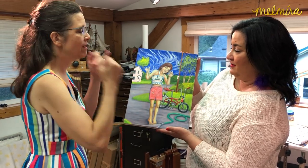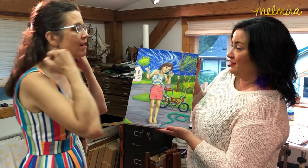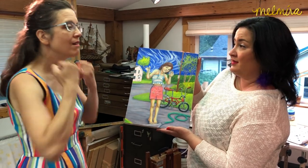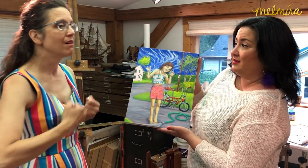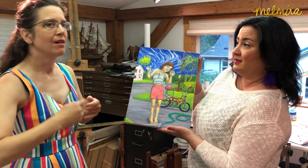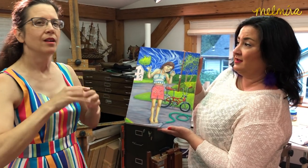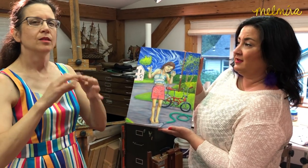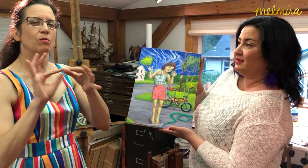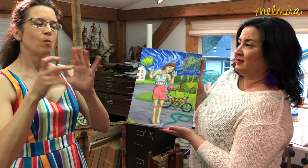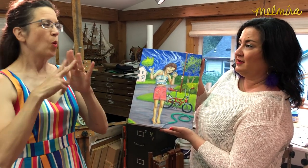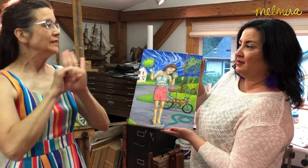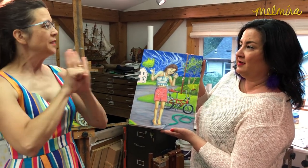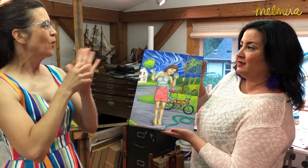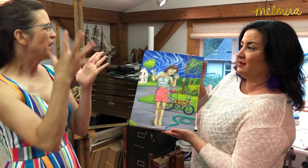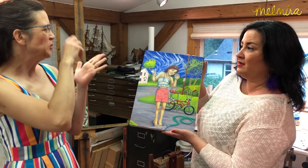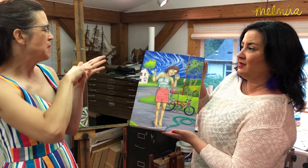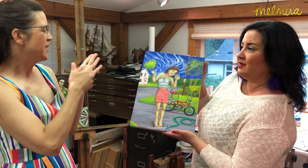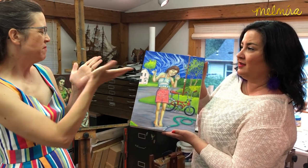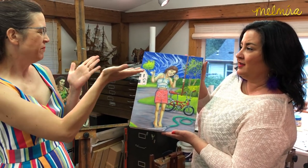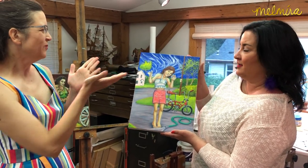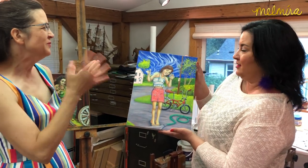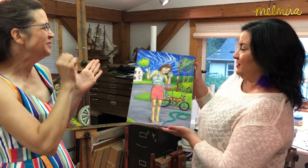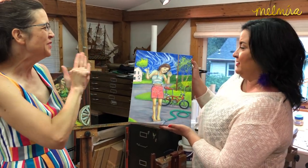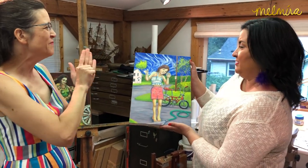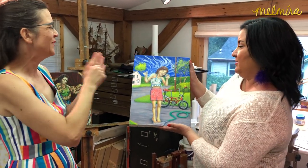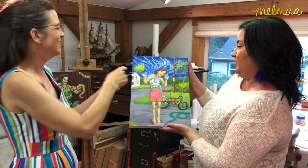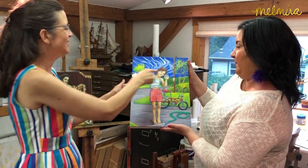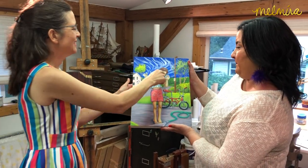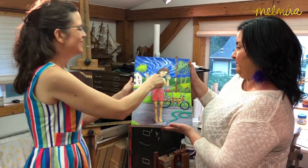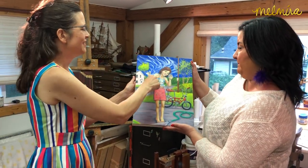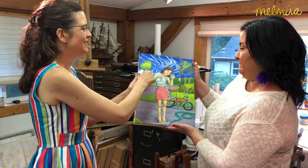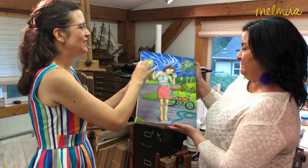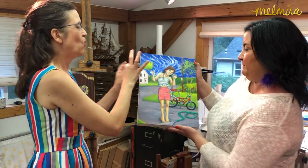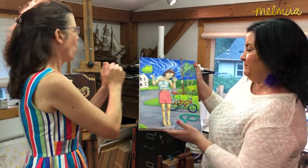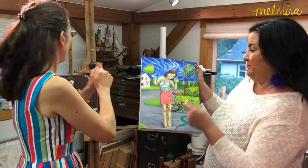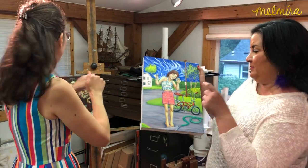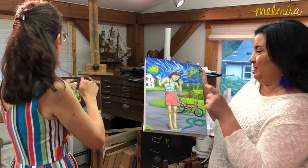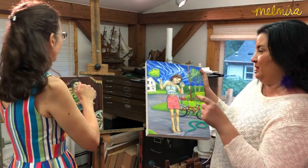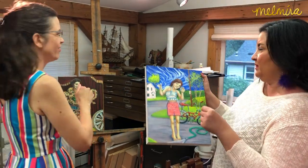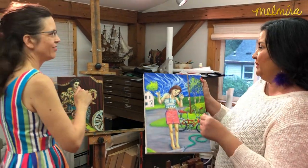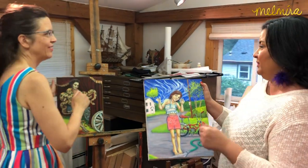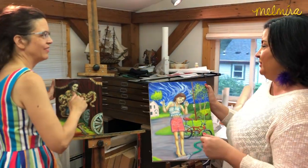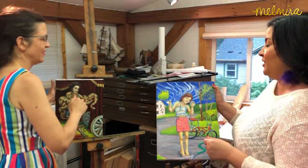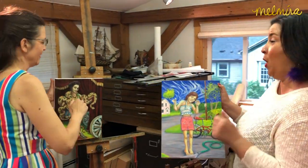The neck loop, it's a symbol of- can you guess what it means? It has to do with the first painting.